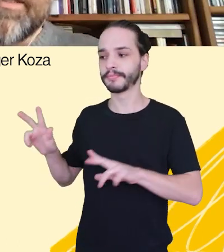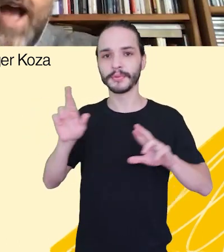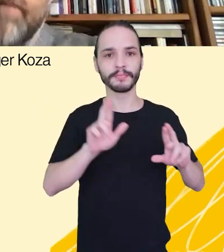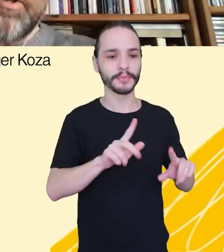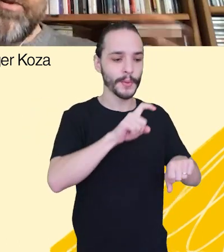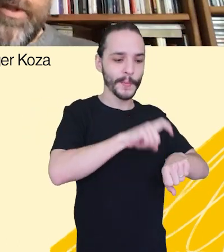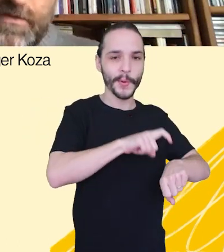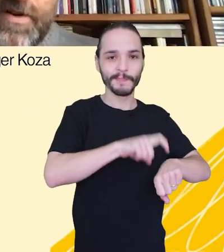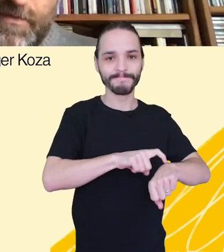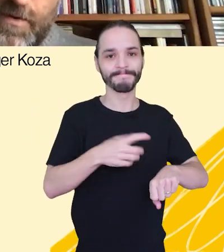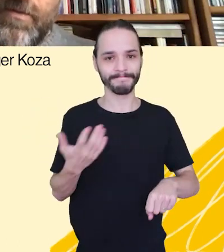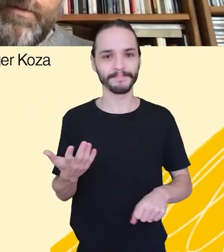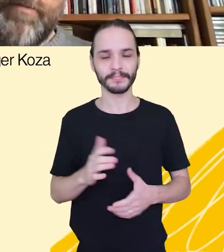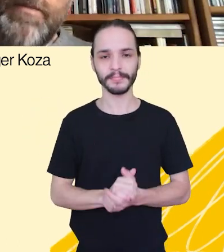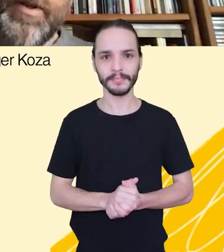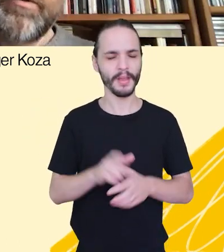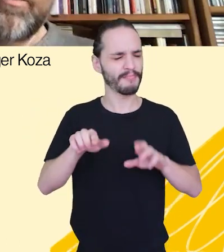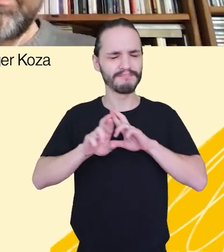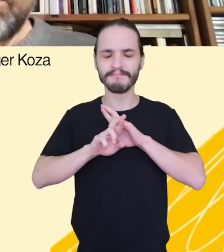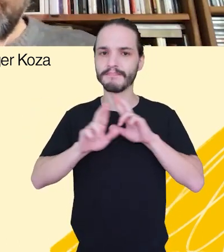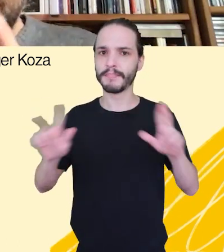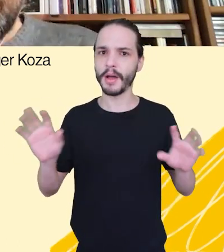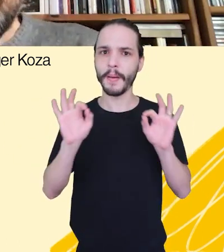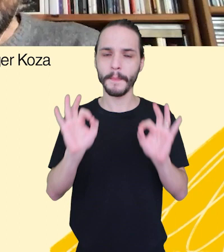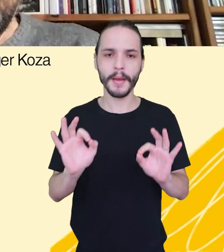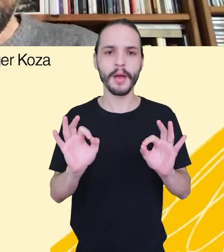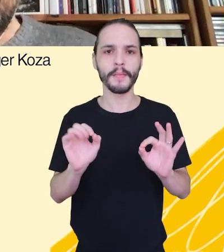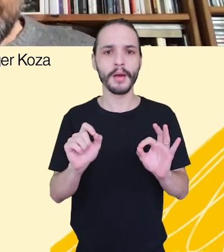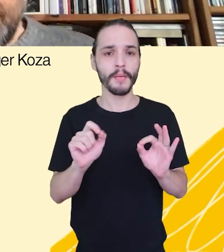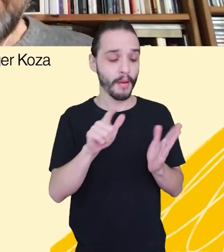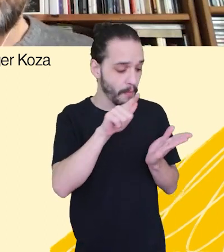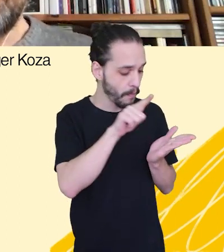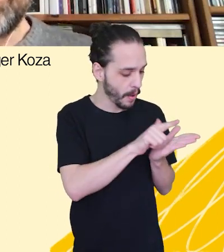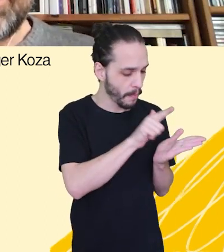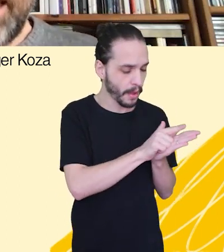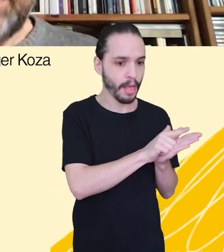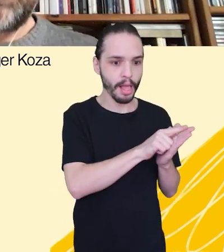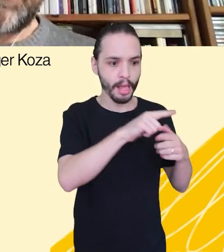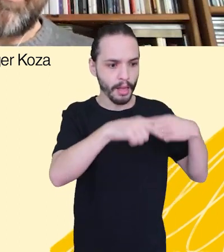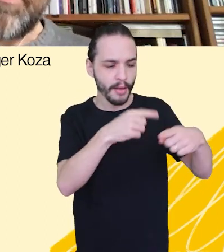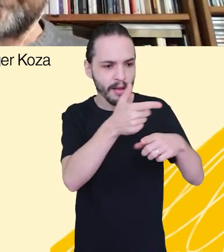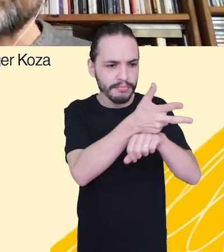Itís absolutely different from paper to the camera and the material taken with the camera